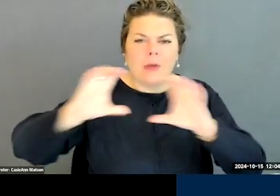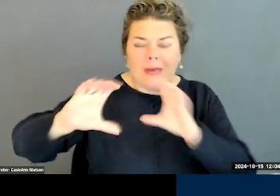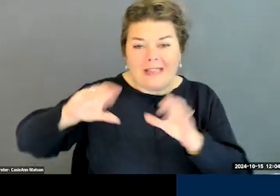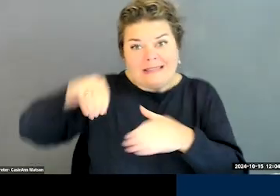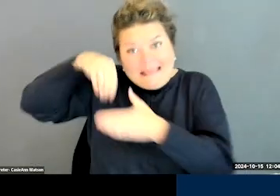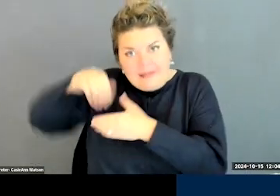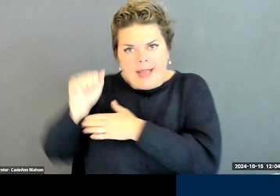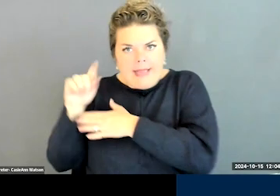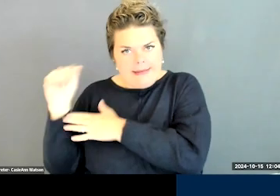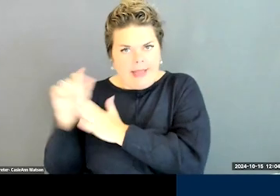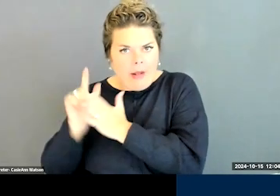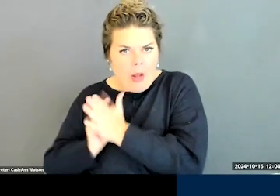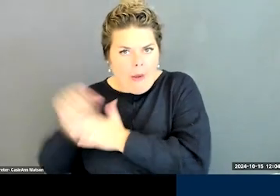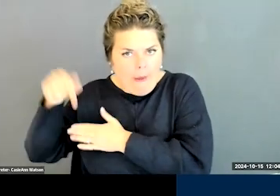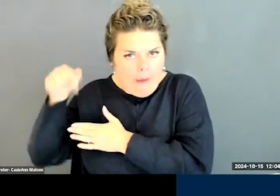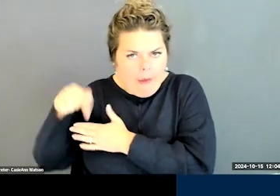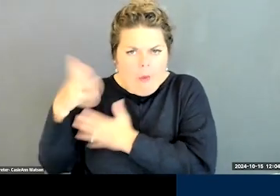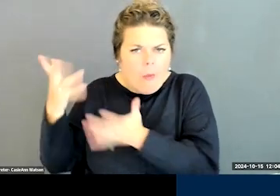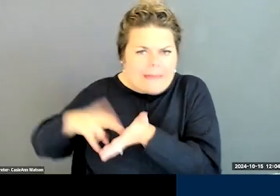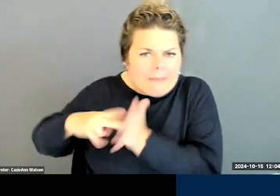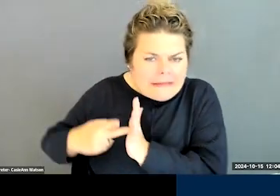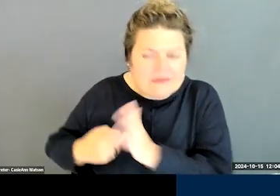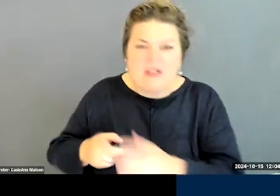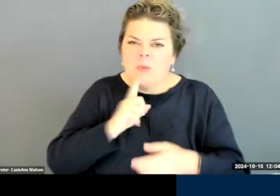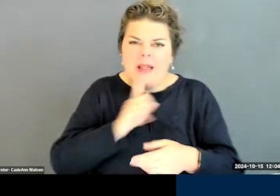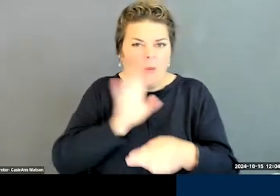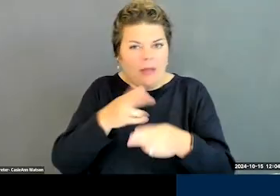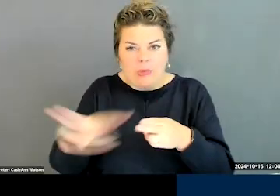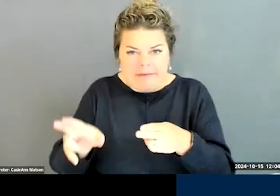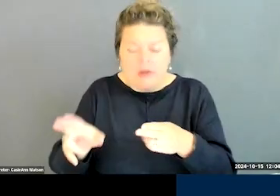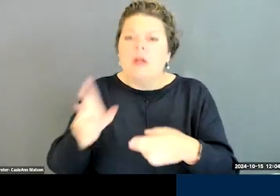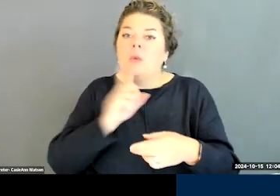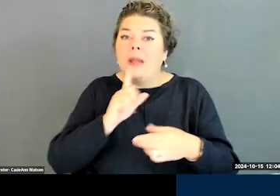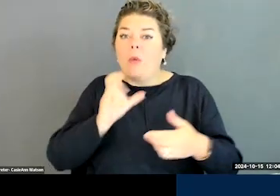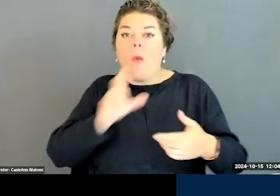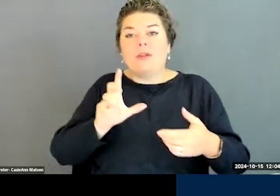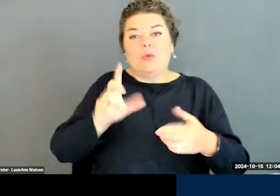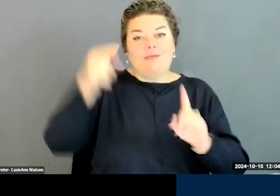So this will be very brief because we really want to focus more on how to help facilitate effective communication.